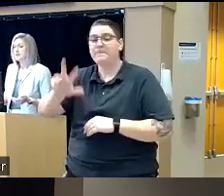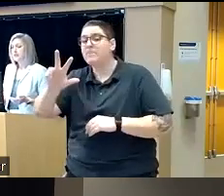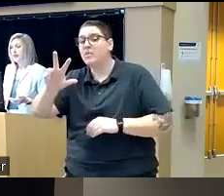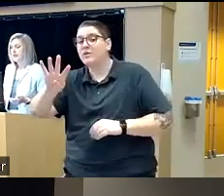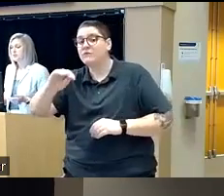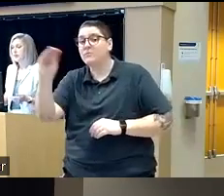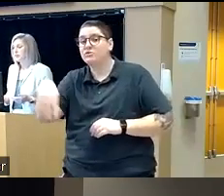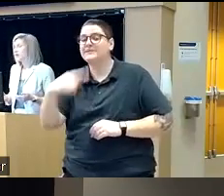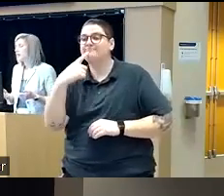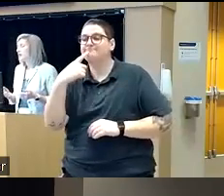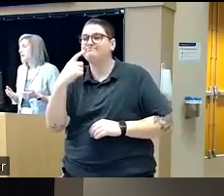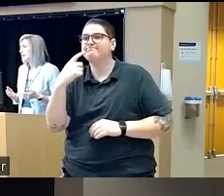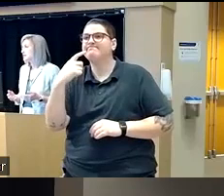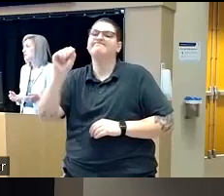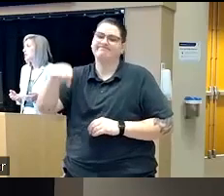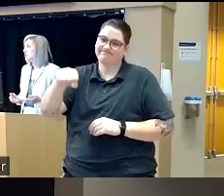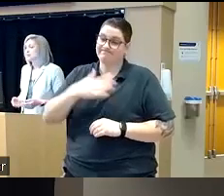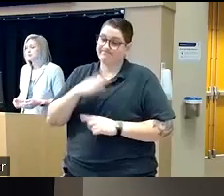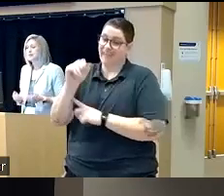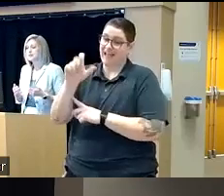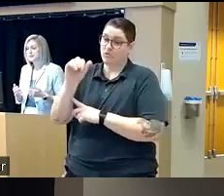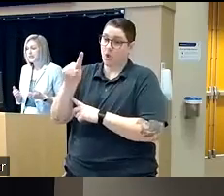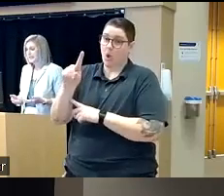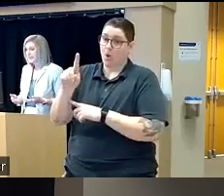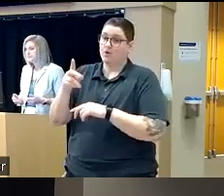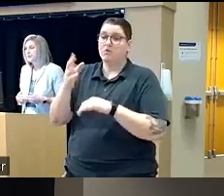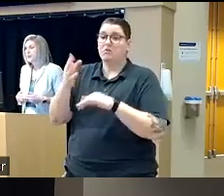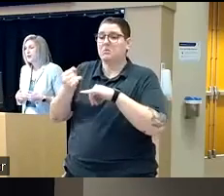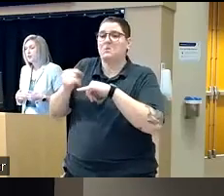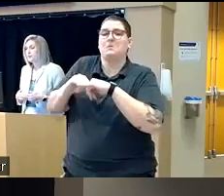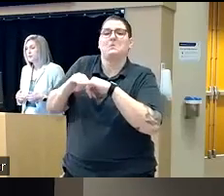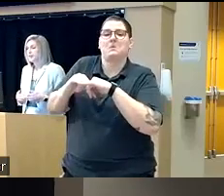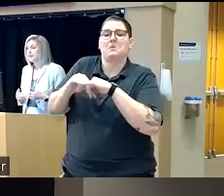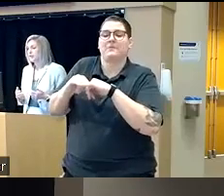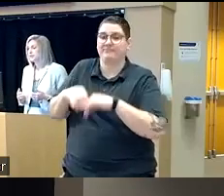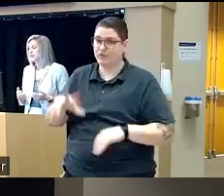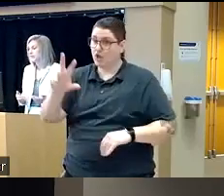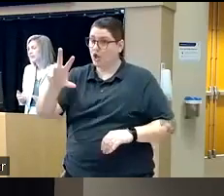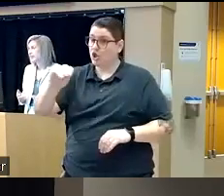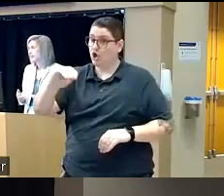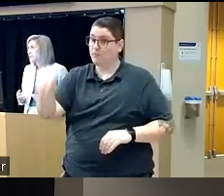acknowledged that their caseloads increased slightly thirty percent increased significantly